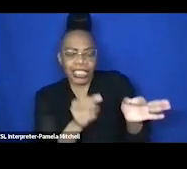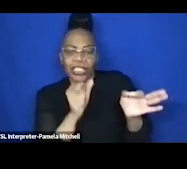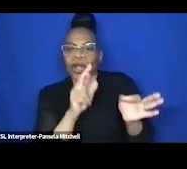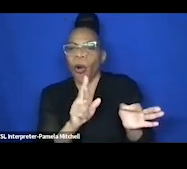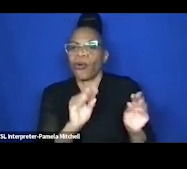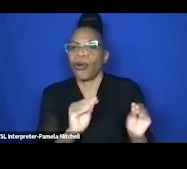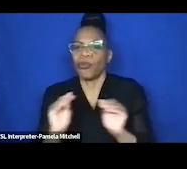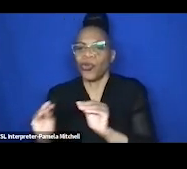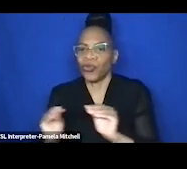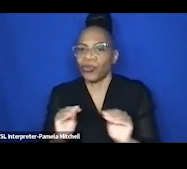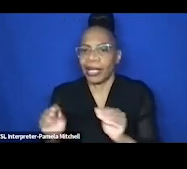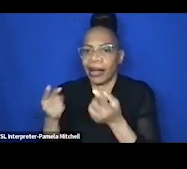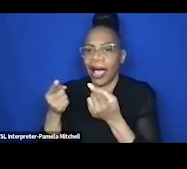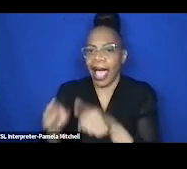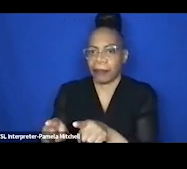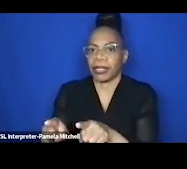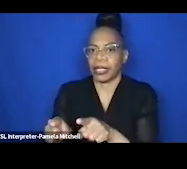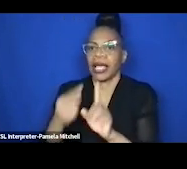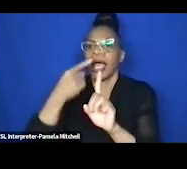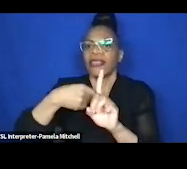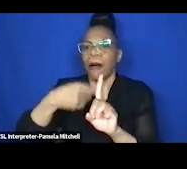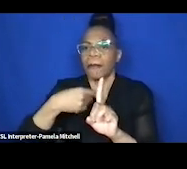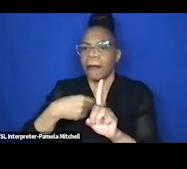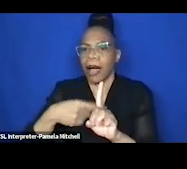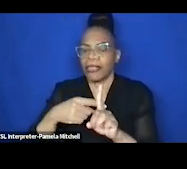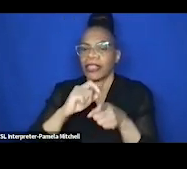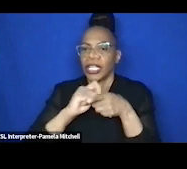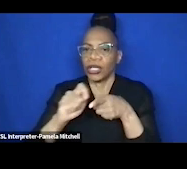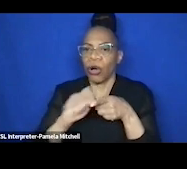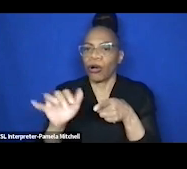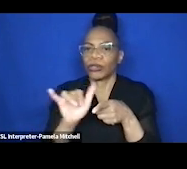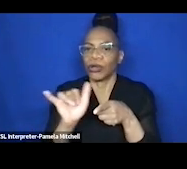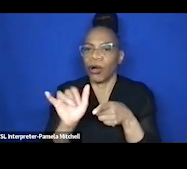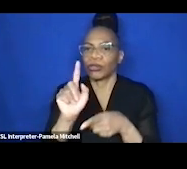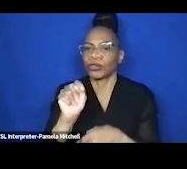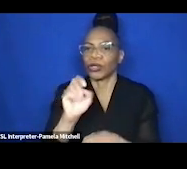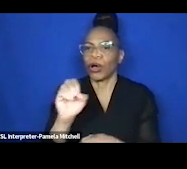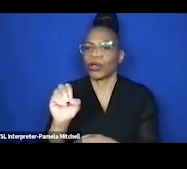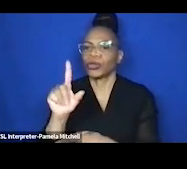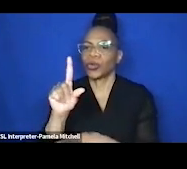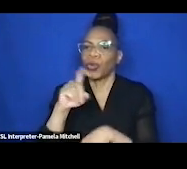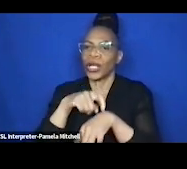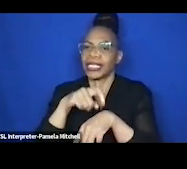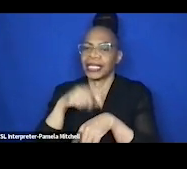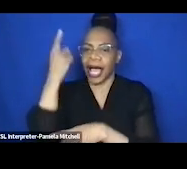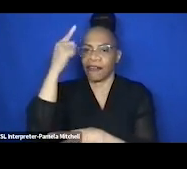So the monthly calls were also a tool and a time for us to be able to address any concerns